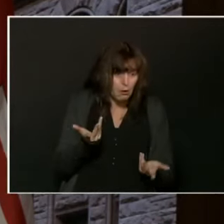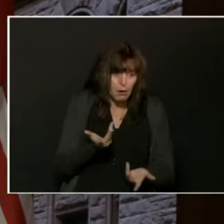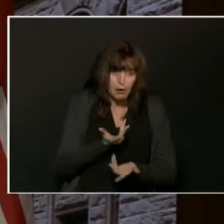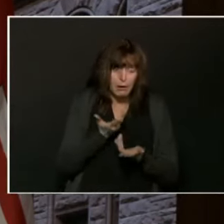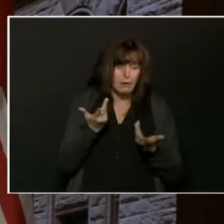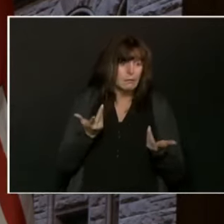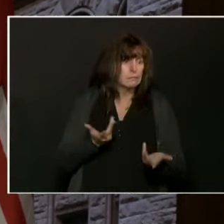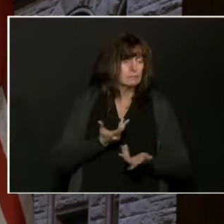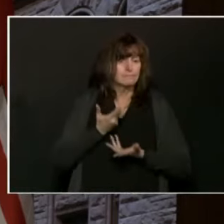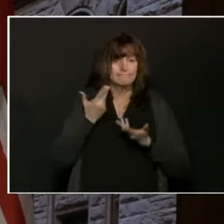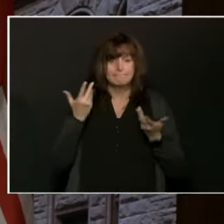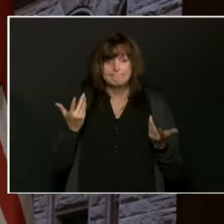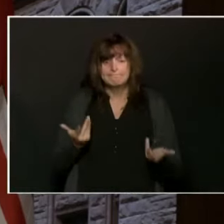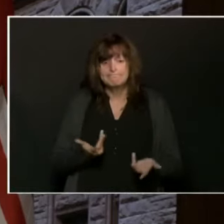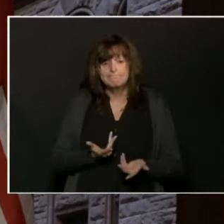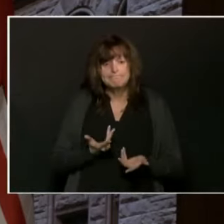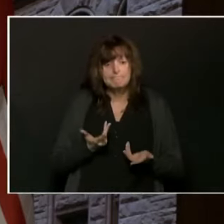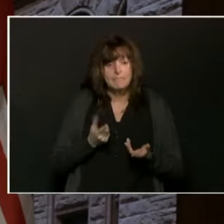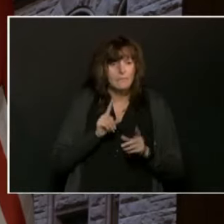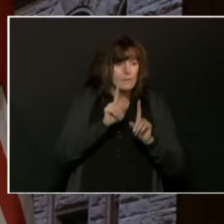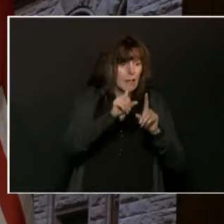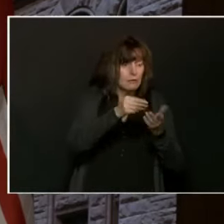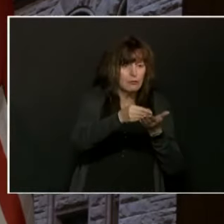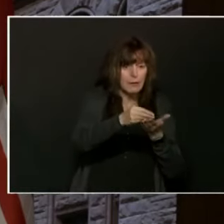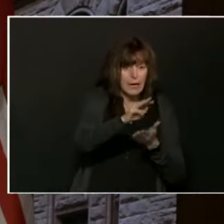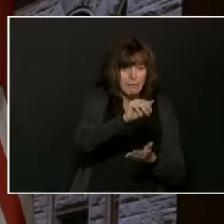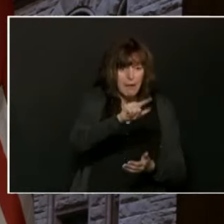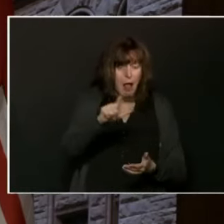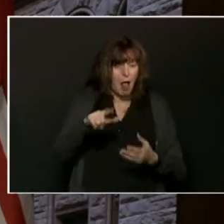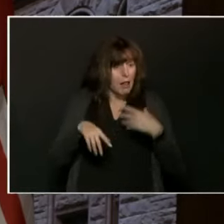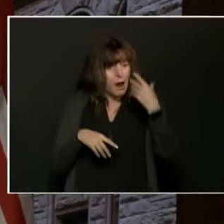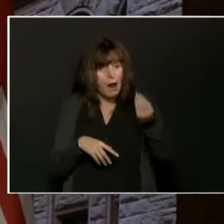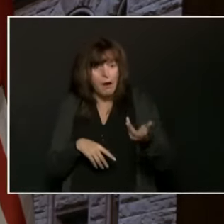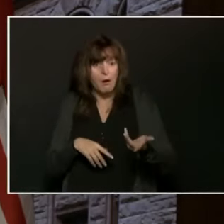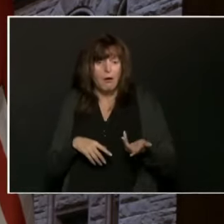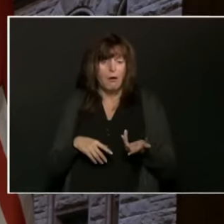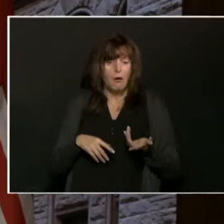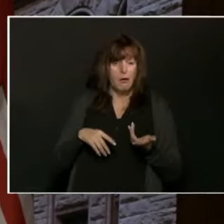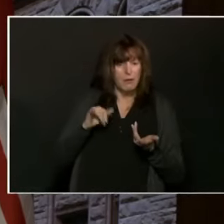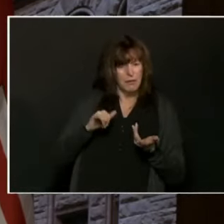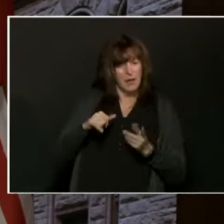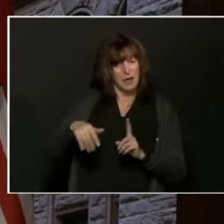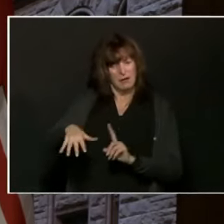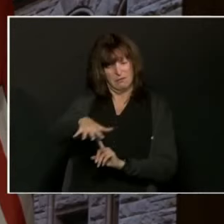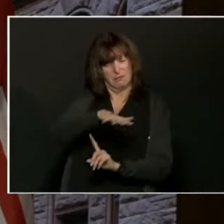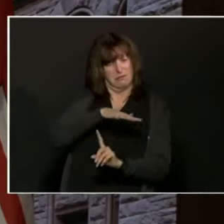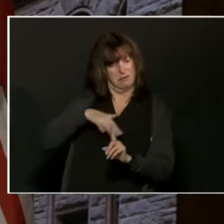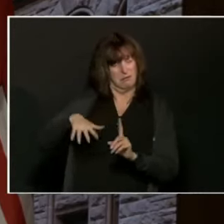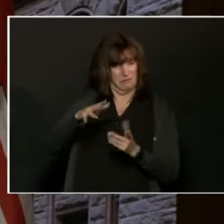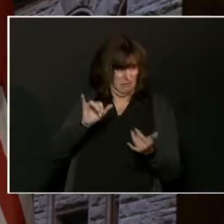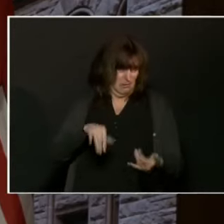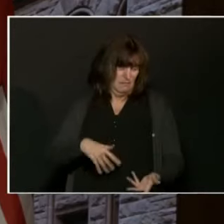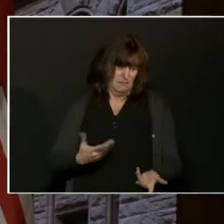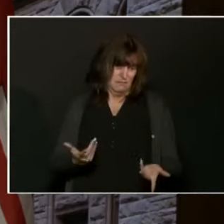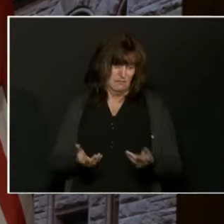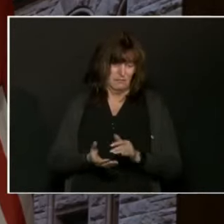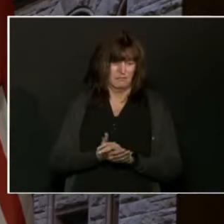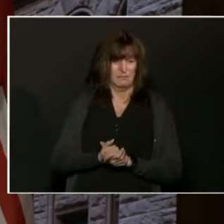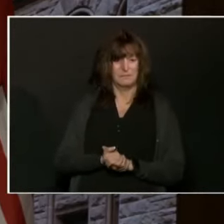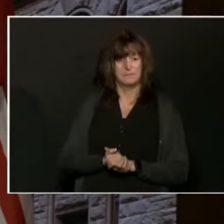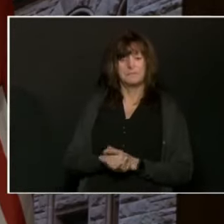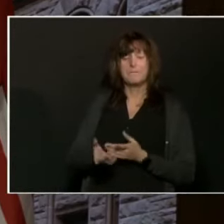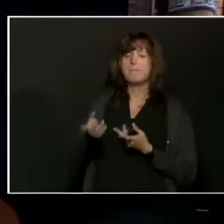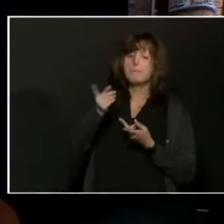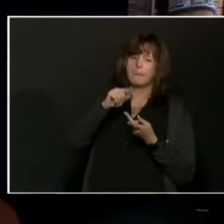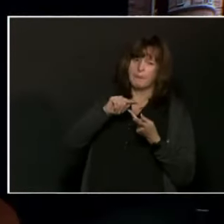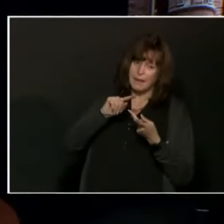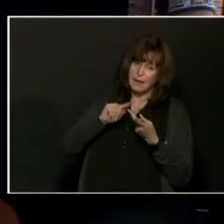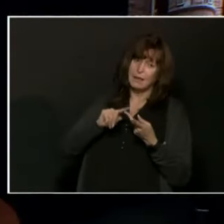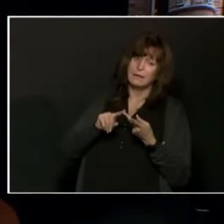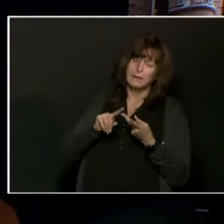OFTEN, OR OUT IN THE SHOPPING